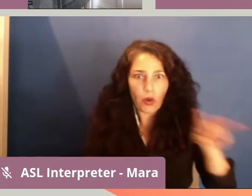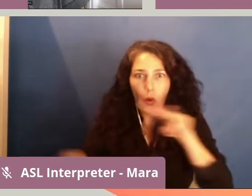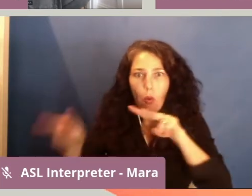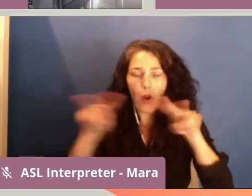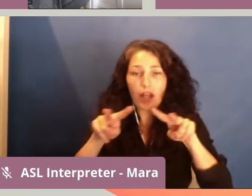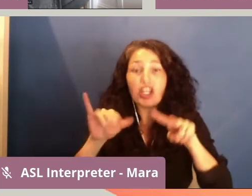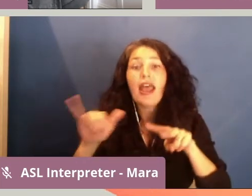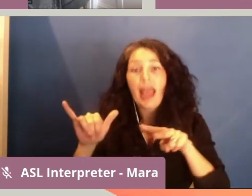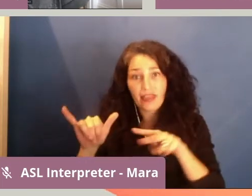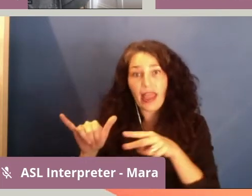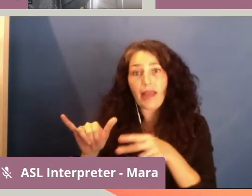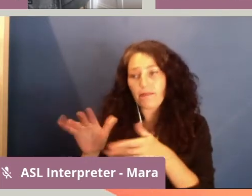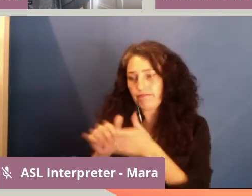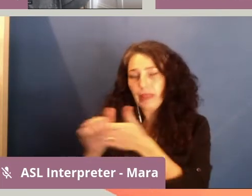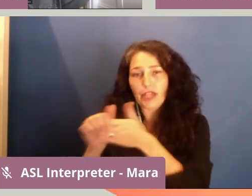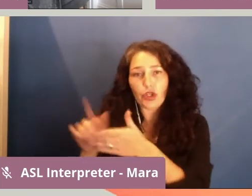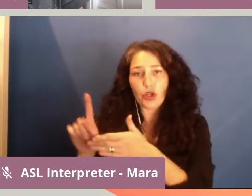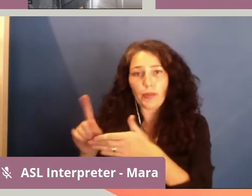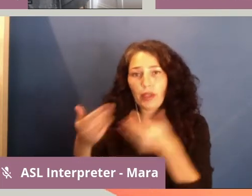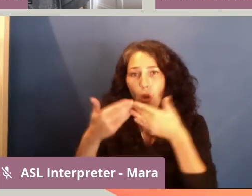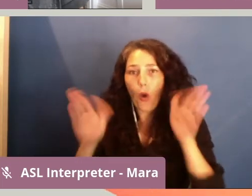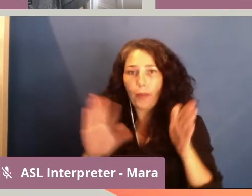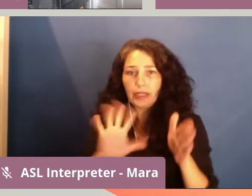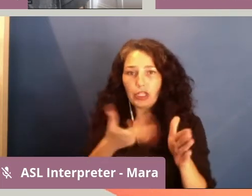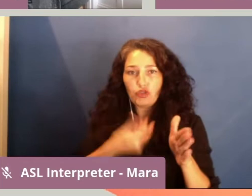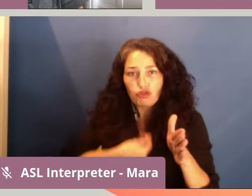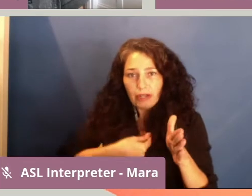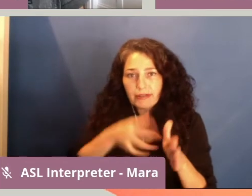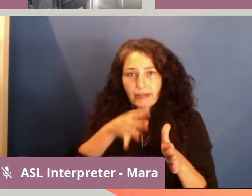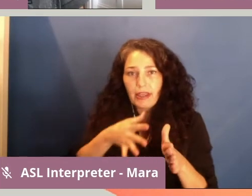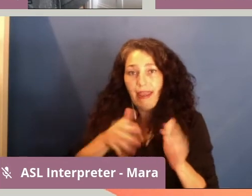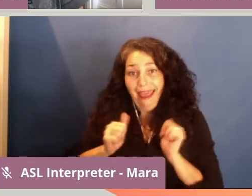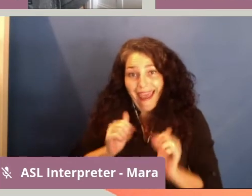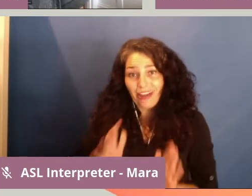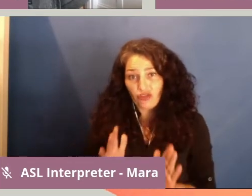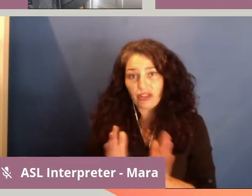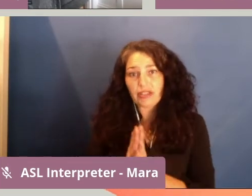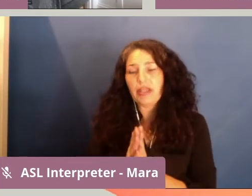becoming the first openly trans actress to be nominated for a Primetime Emmy Acting Emmy.